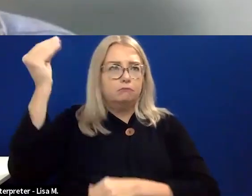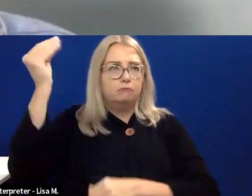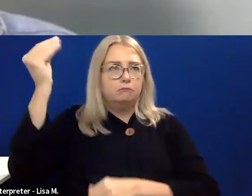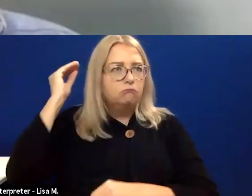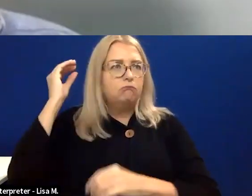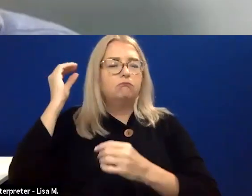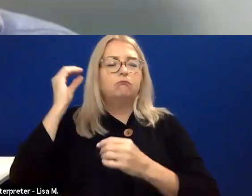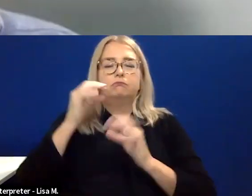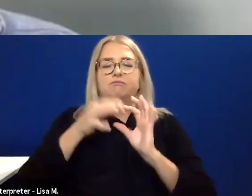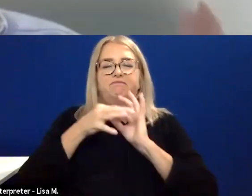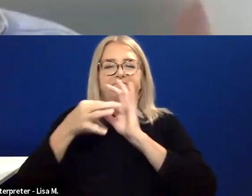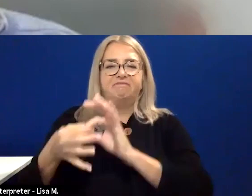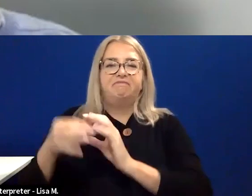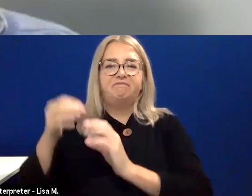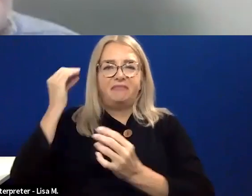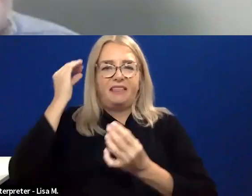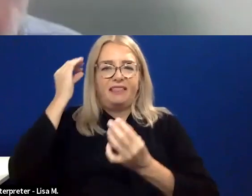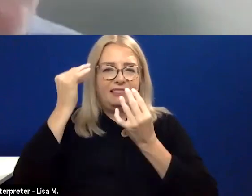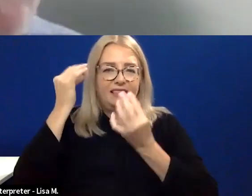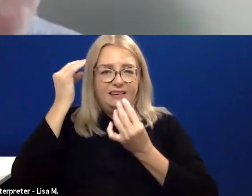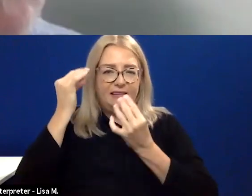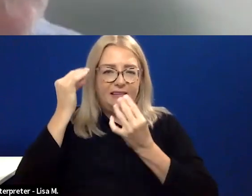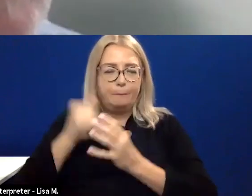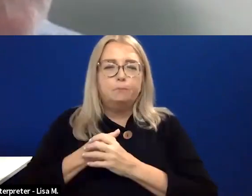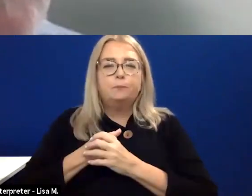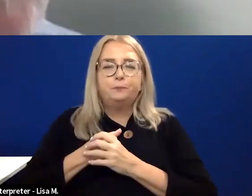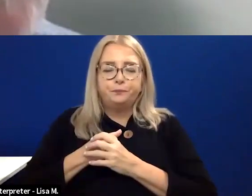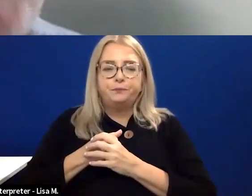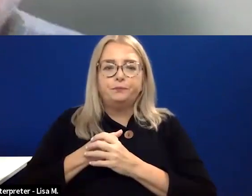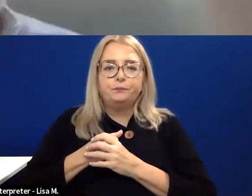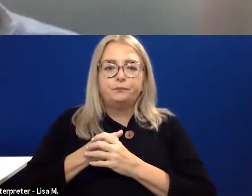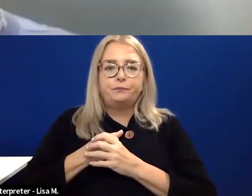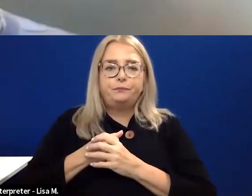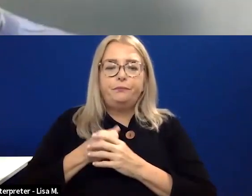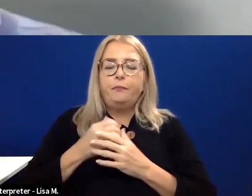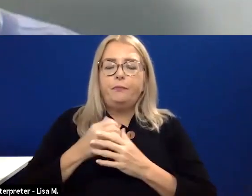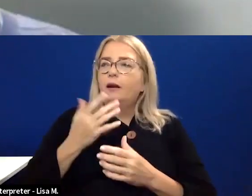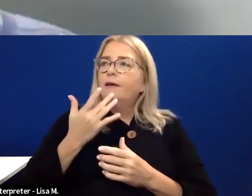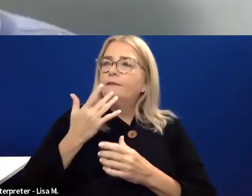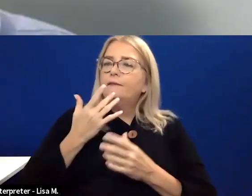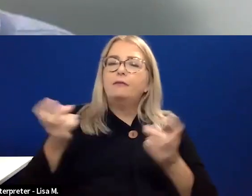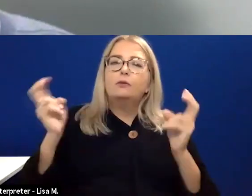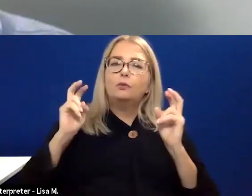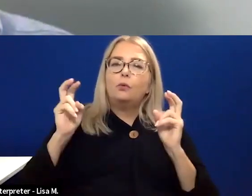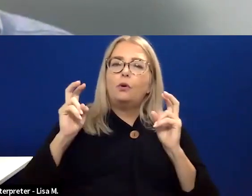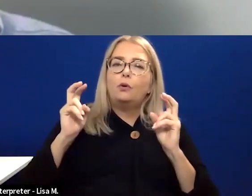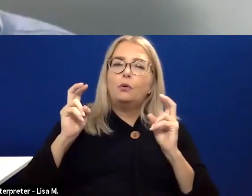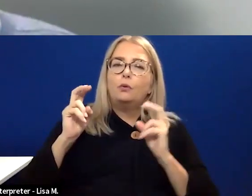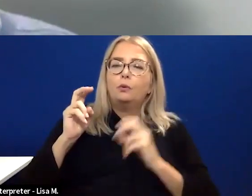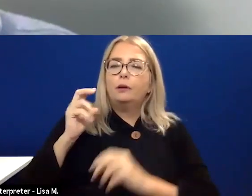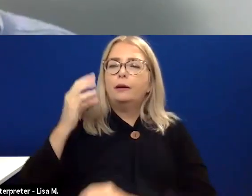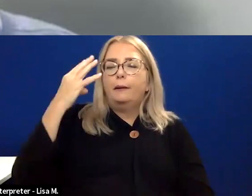that that uh memory what is it let's see what is memory is the residue of thought that's Daniel